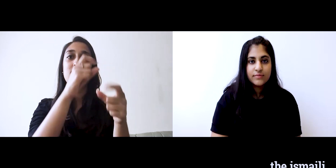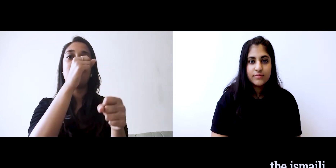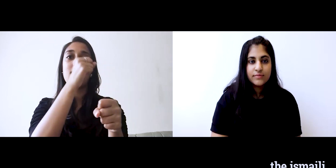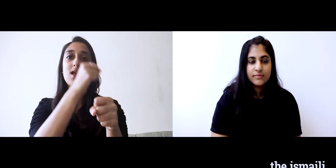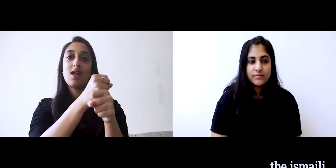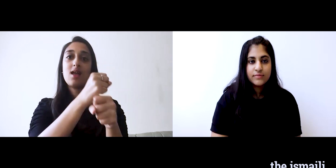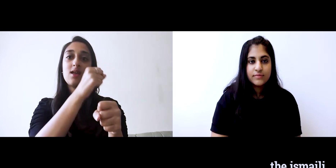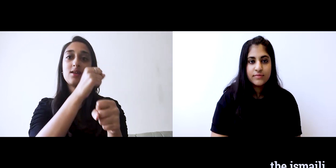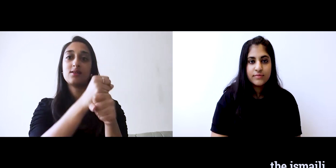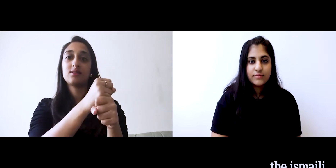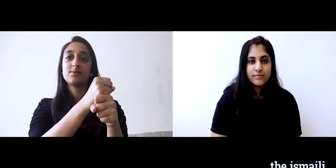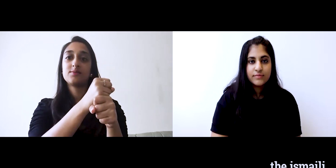Egg